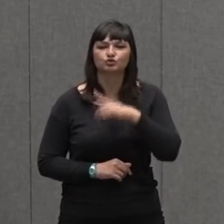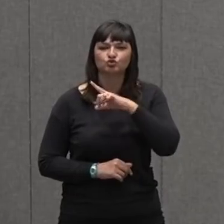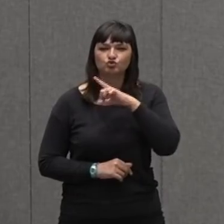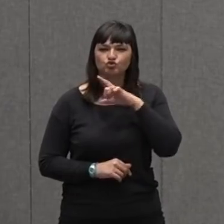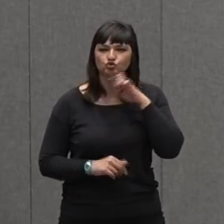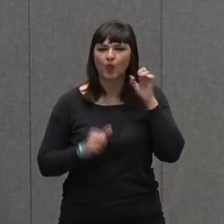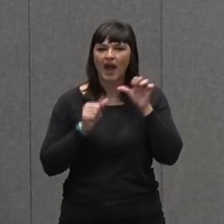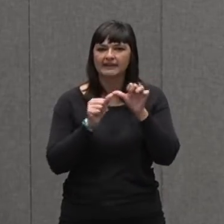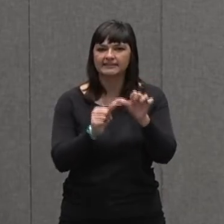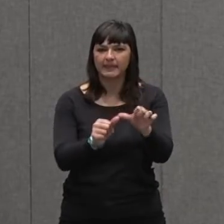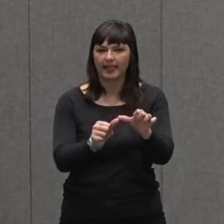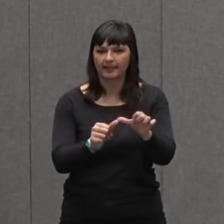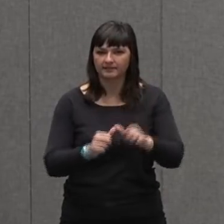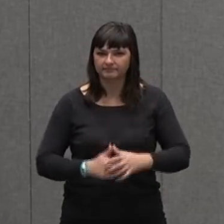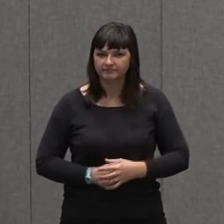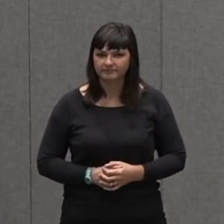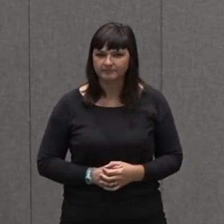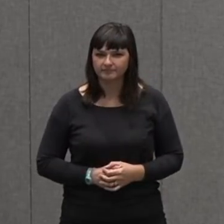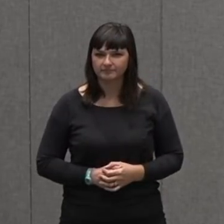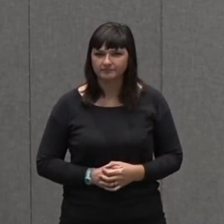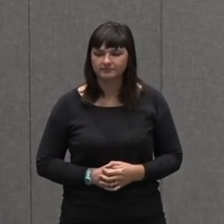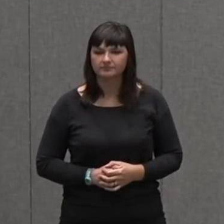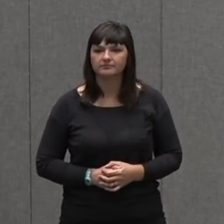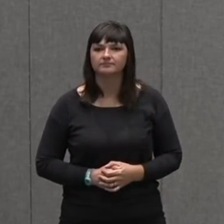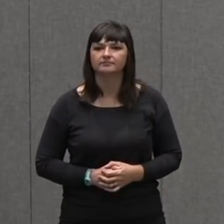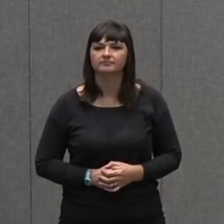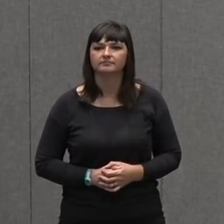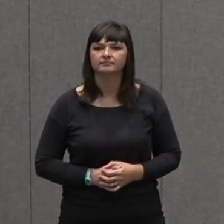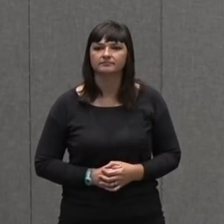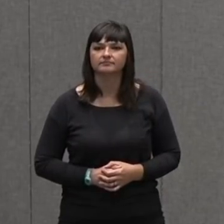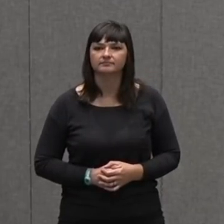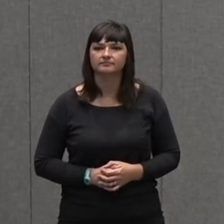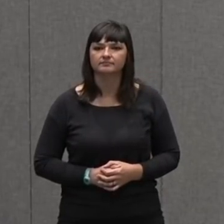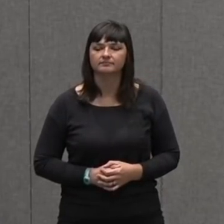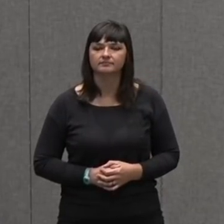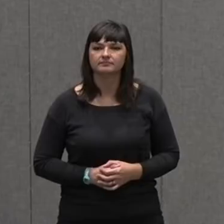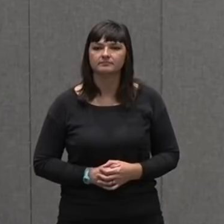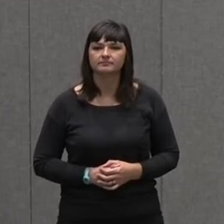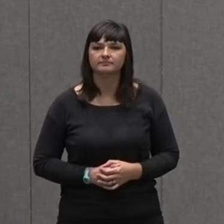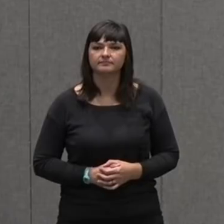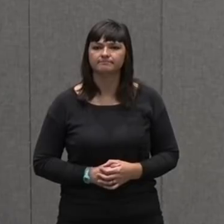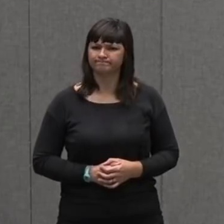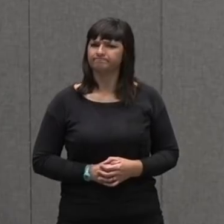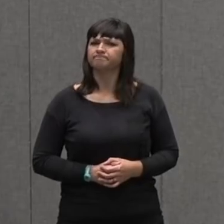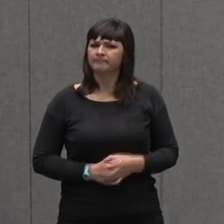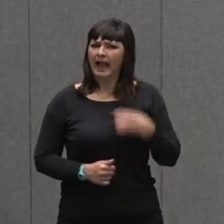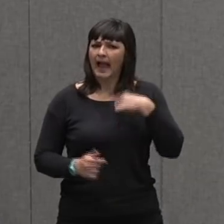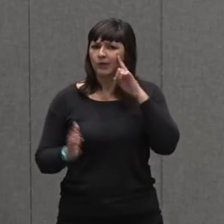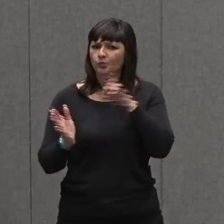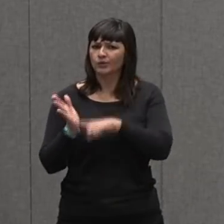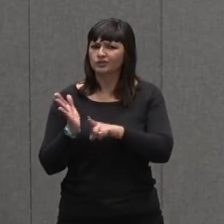And that's something I don't often hear, but then I also found some really interesting antonyms.